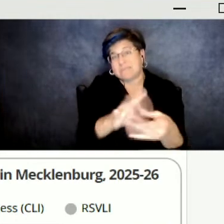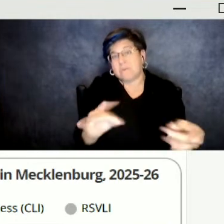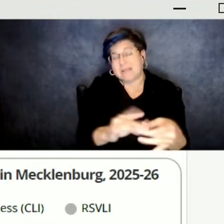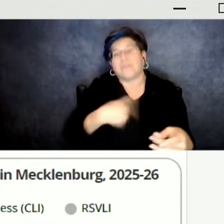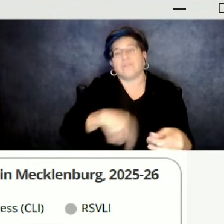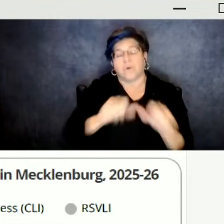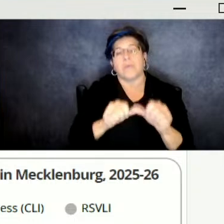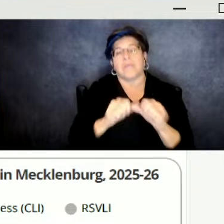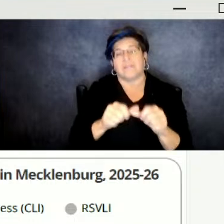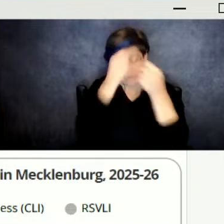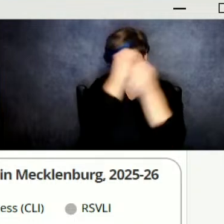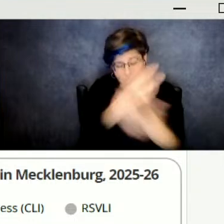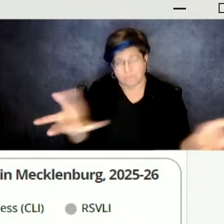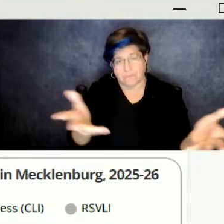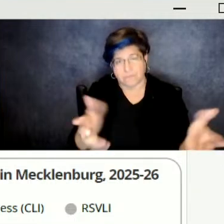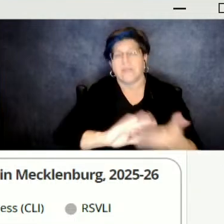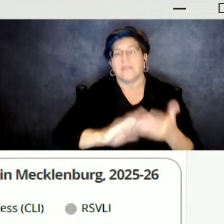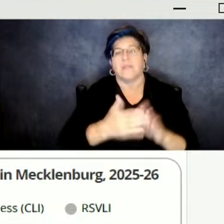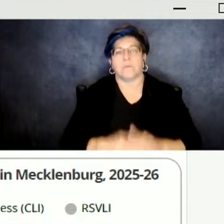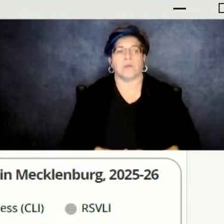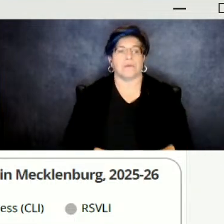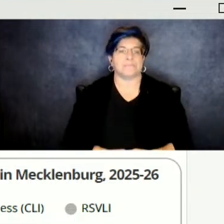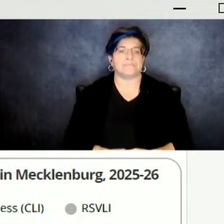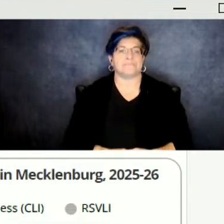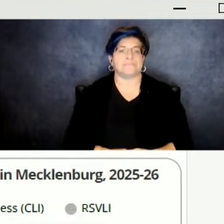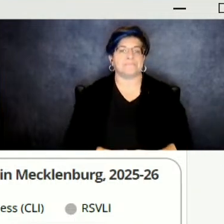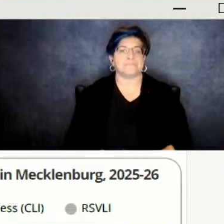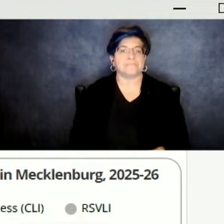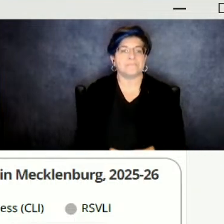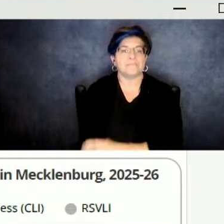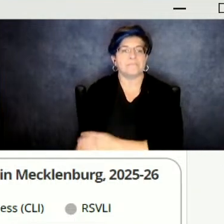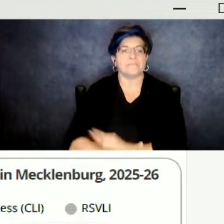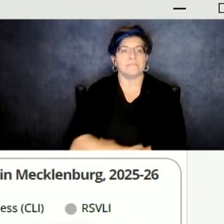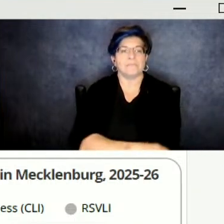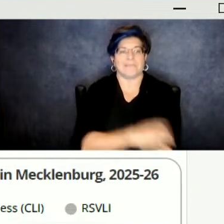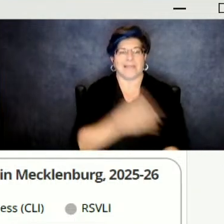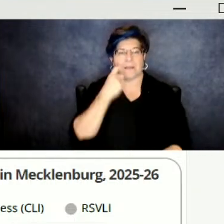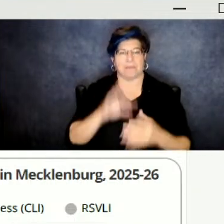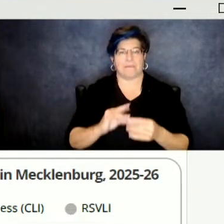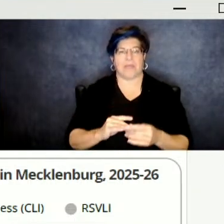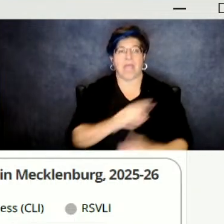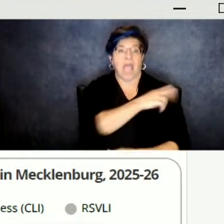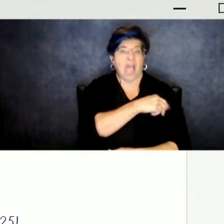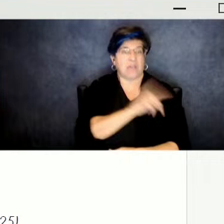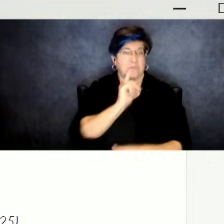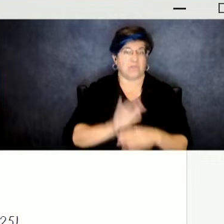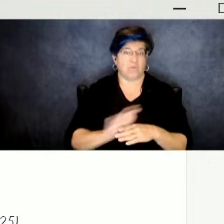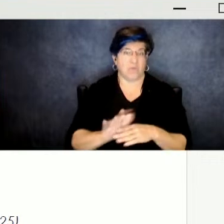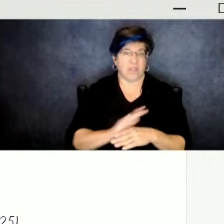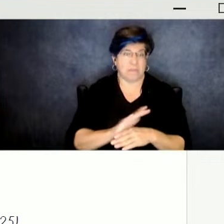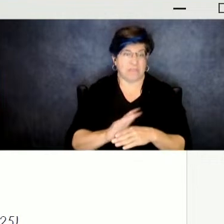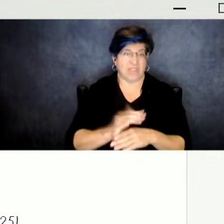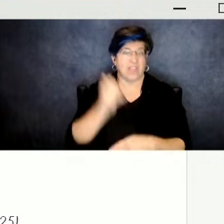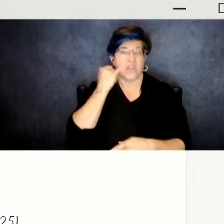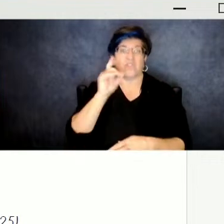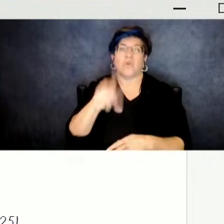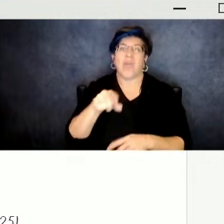IT'S SORT OF A SIMPLE MESSAGE. AND SO WE WE CONTINUE TO TRY TO GET THAT MESSAGE OUT TO THE